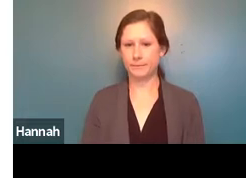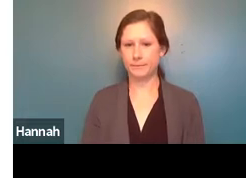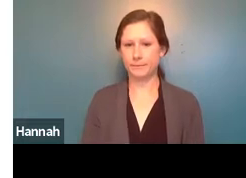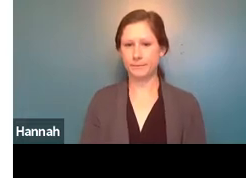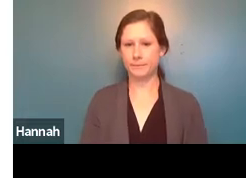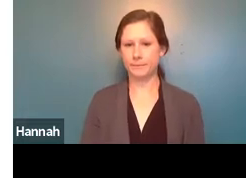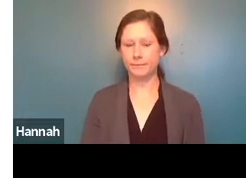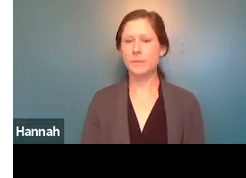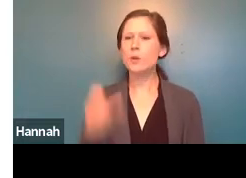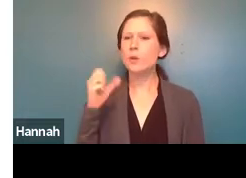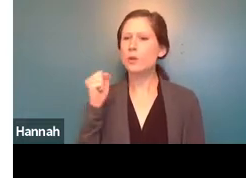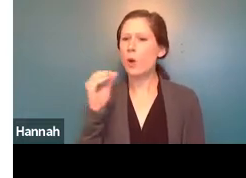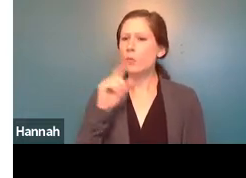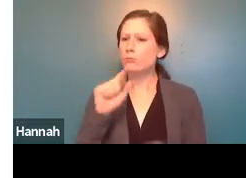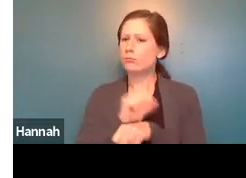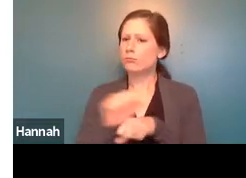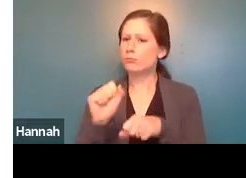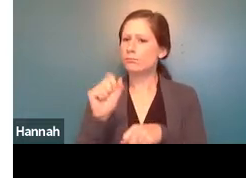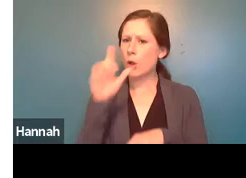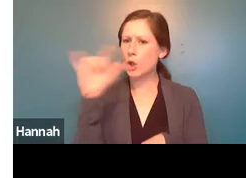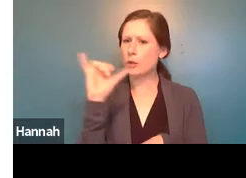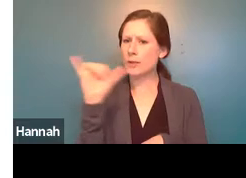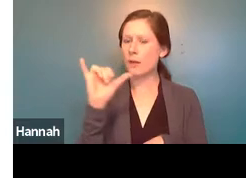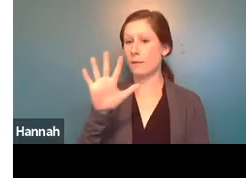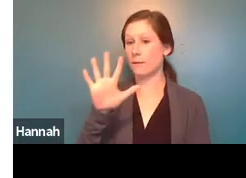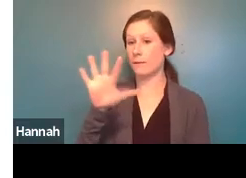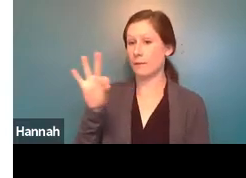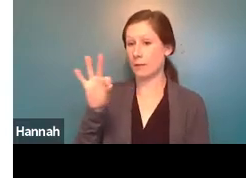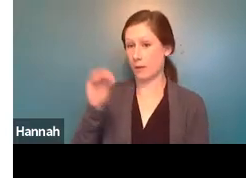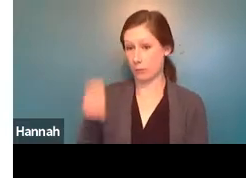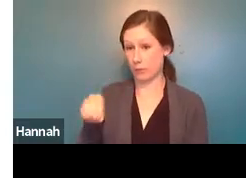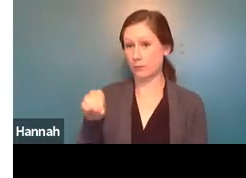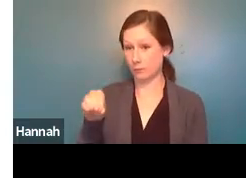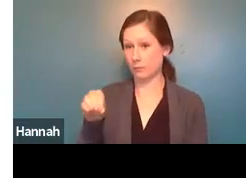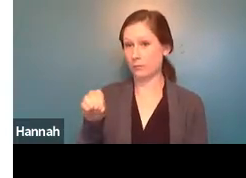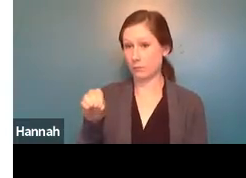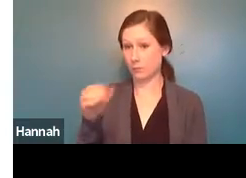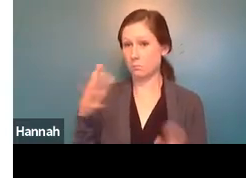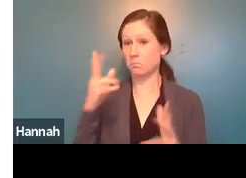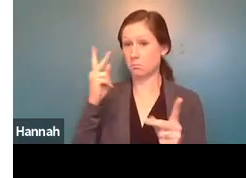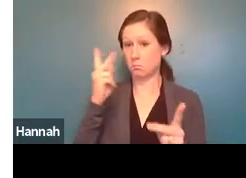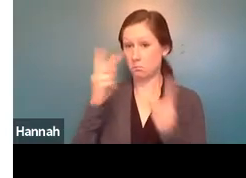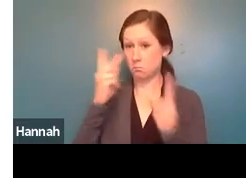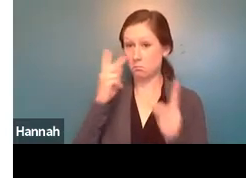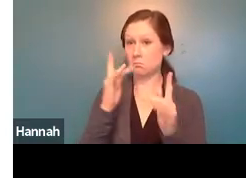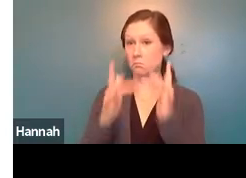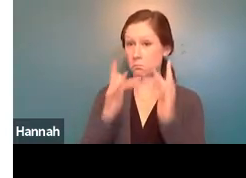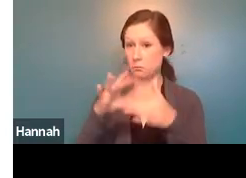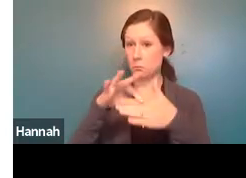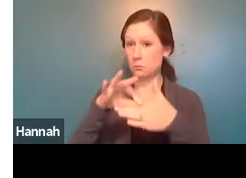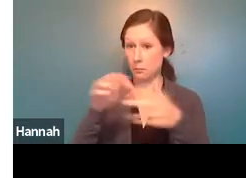So actually it looks like--so we've got there 59% have been visiting online content of places they would